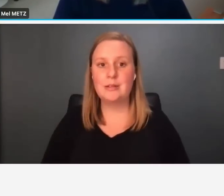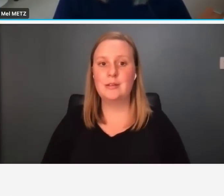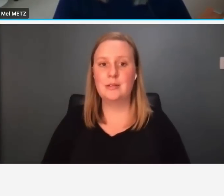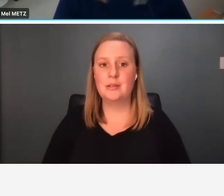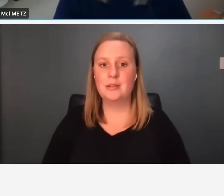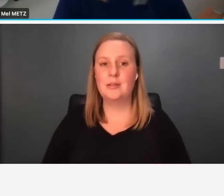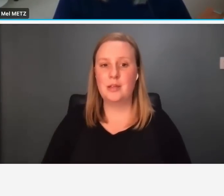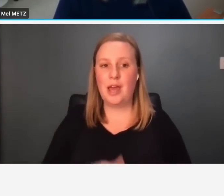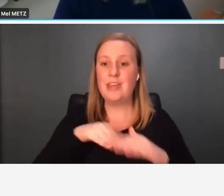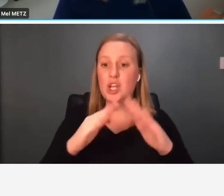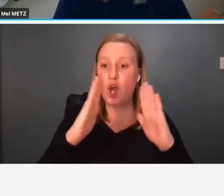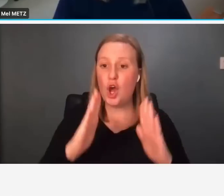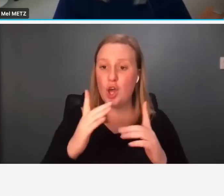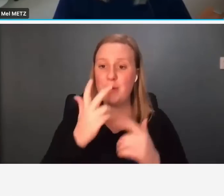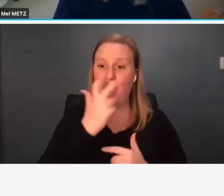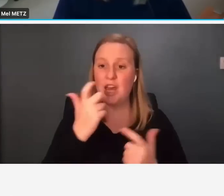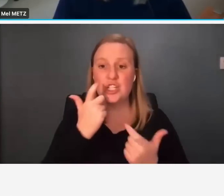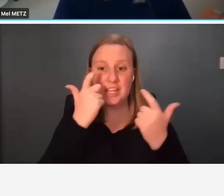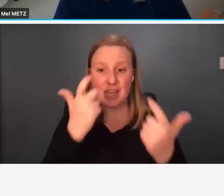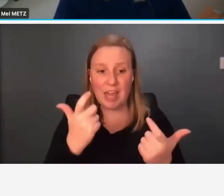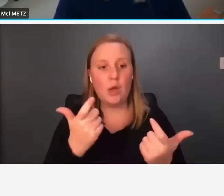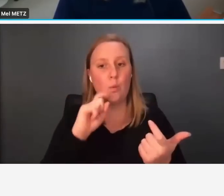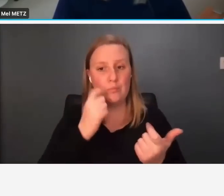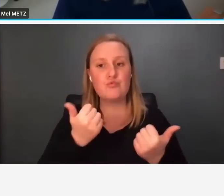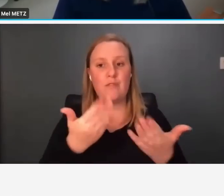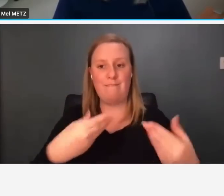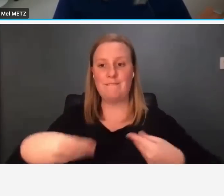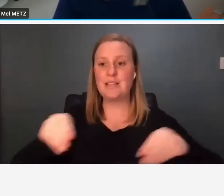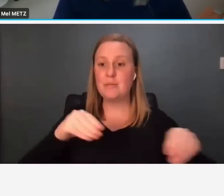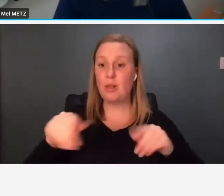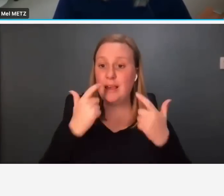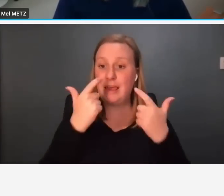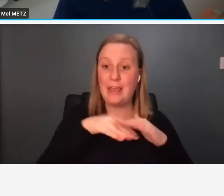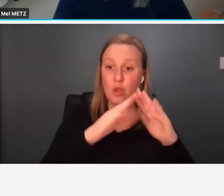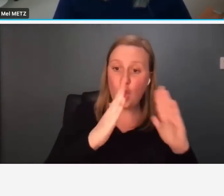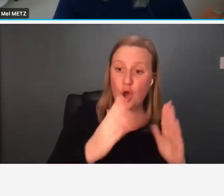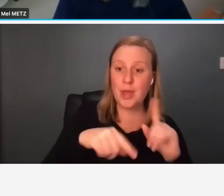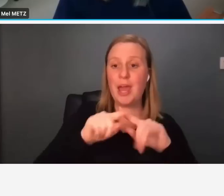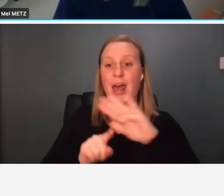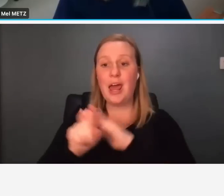including flexible care delivered in a home and community setting. It strengthens the governance requirements for